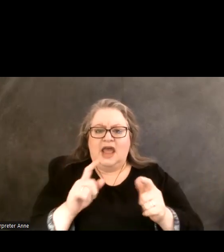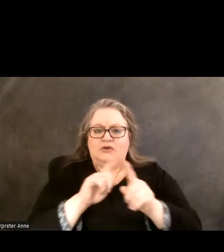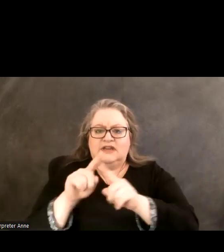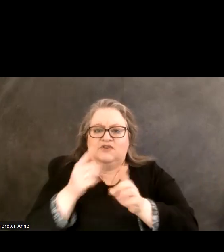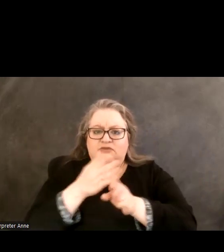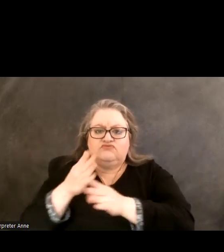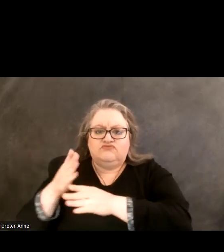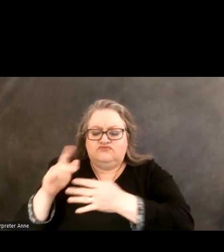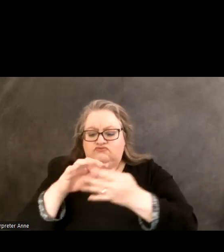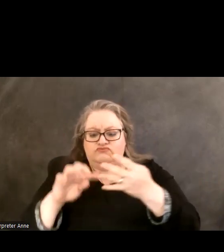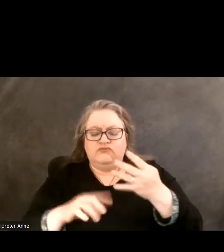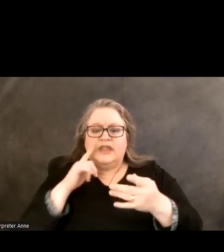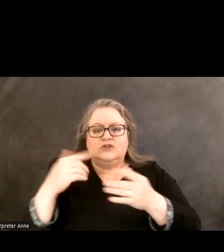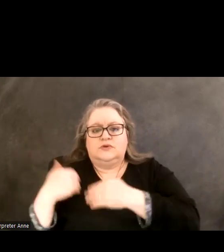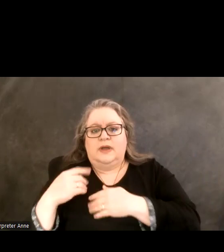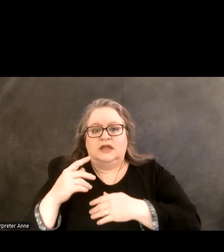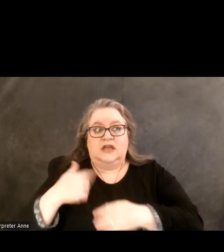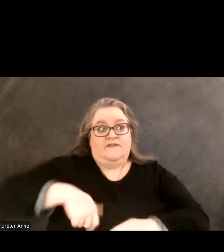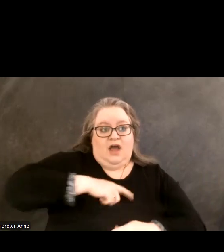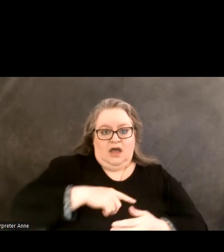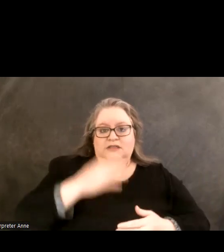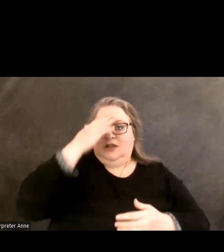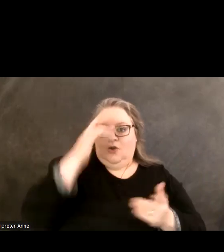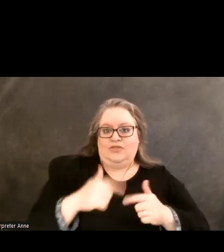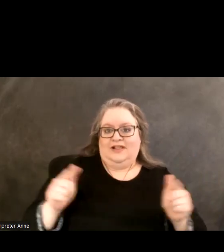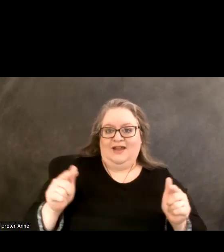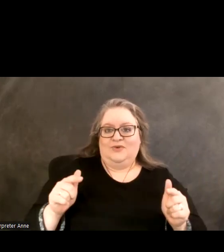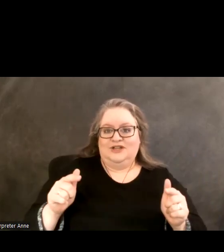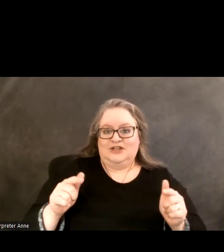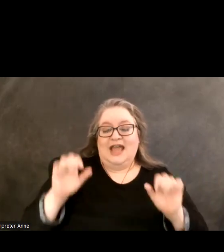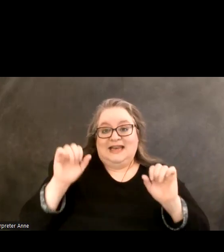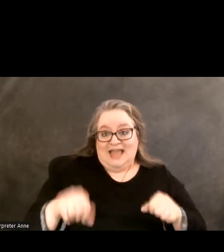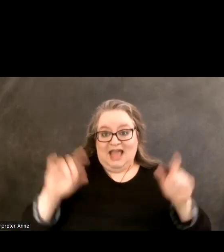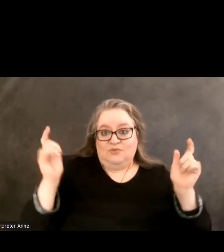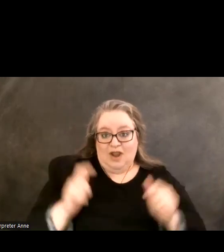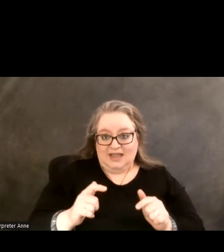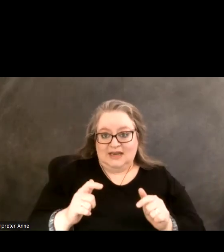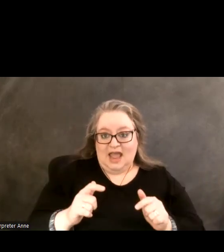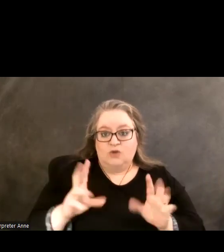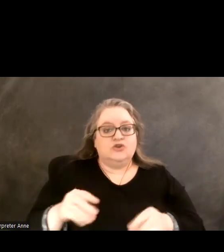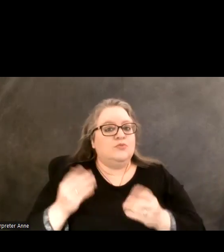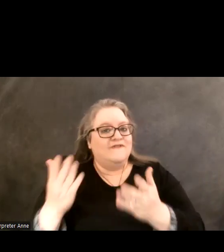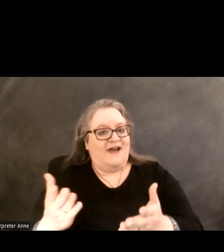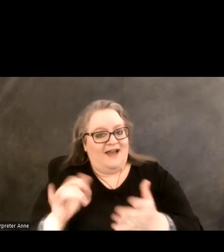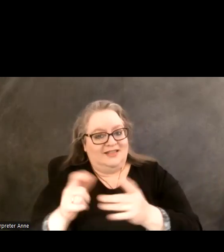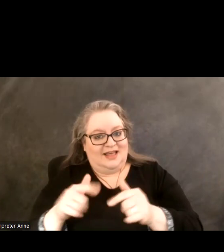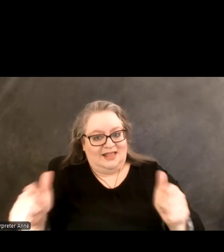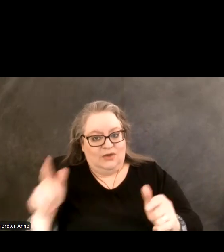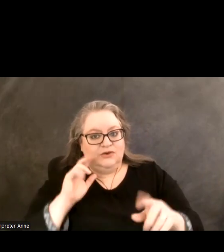responsibility of those of us who have the language and can break it down, to provide that language to people, and help